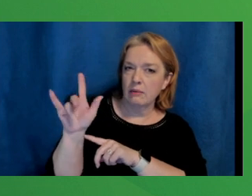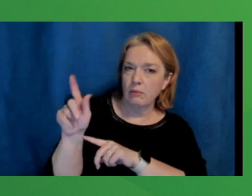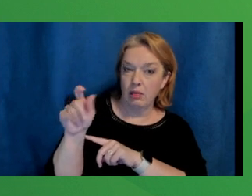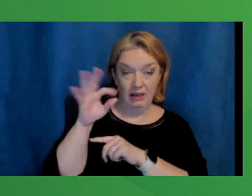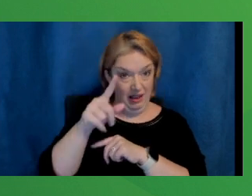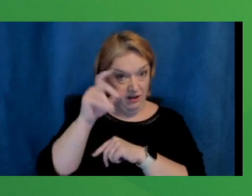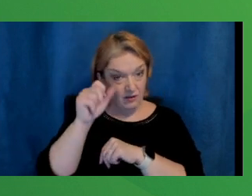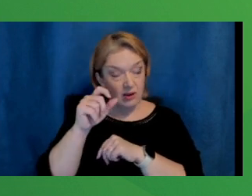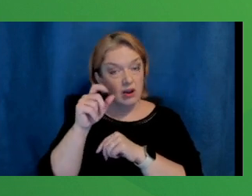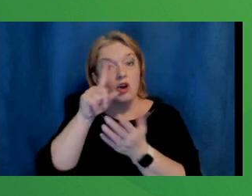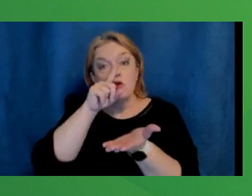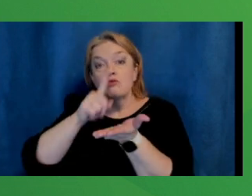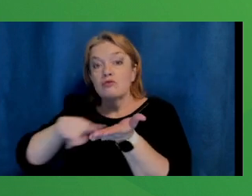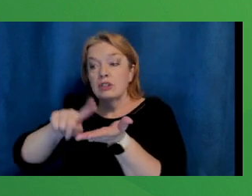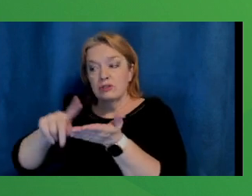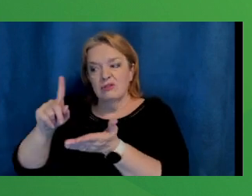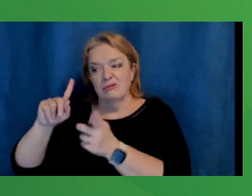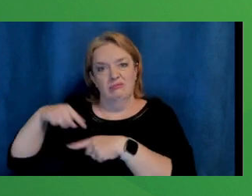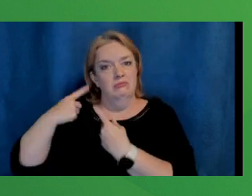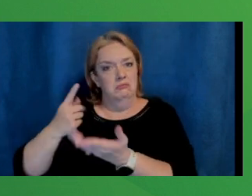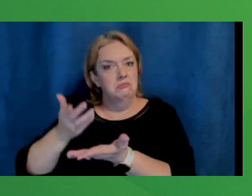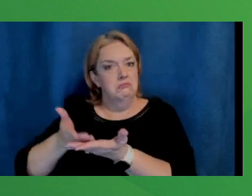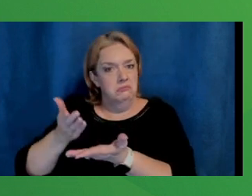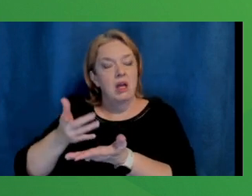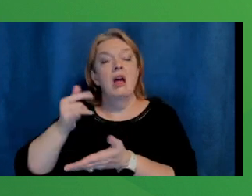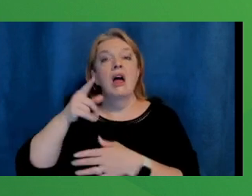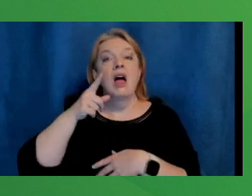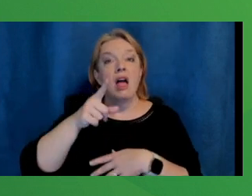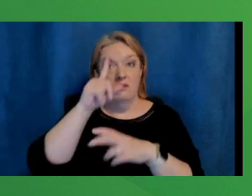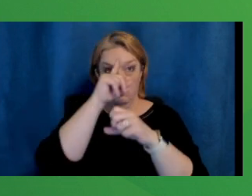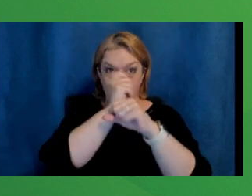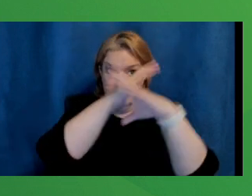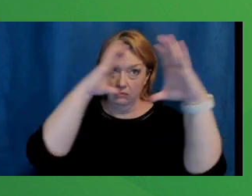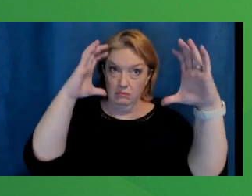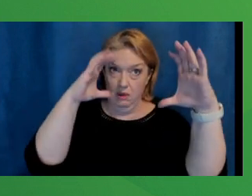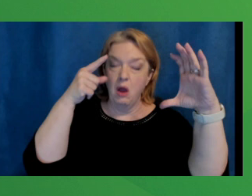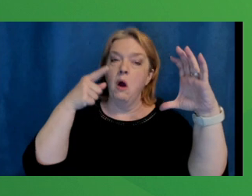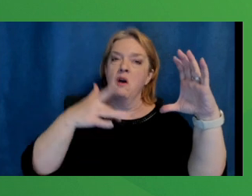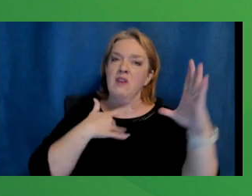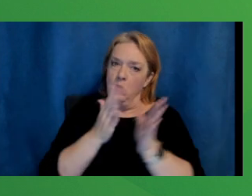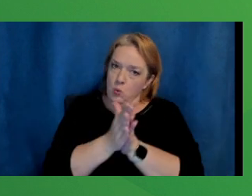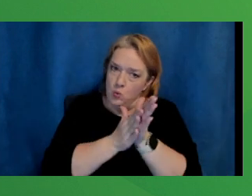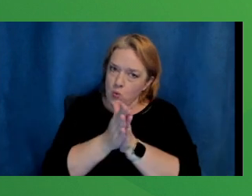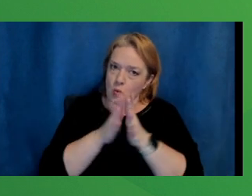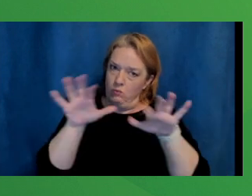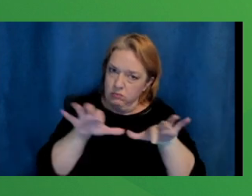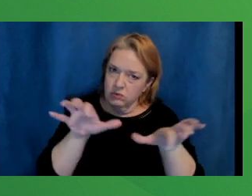can be motivated to act to create such a world. The question was, I have a clear understanding of